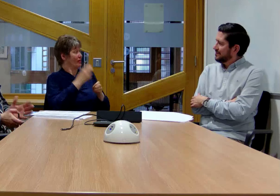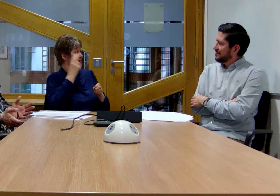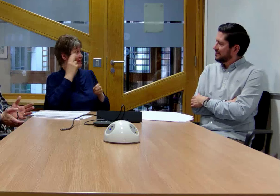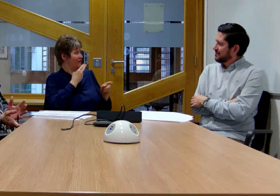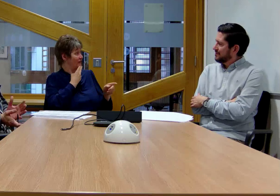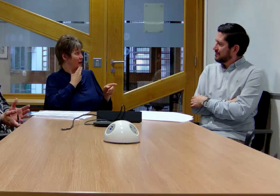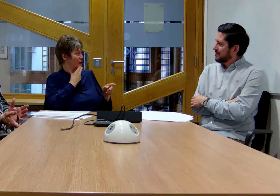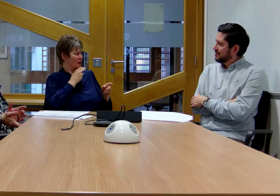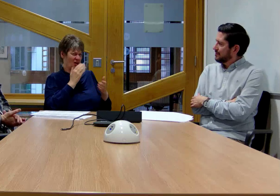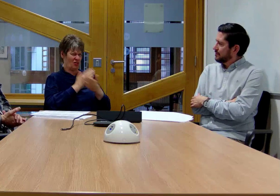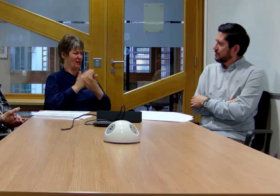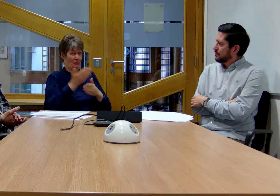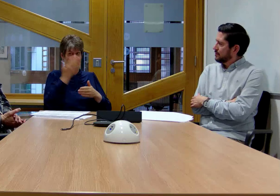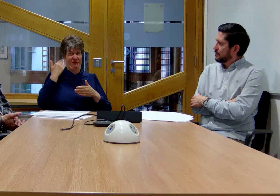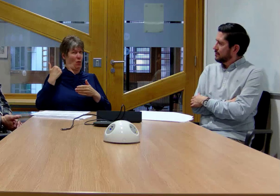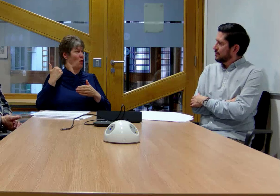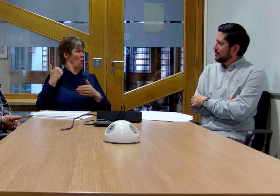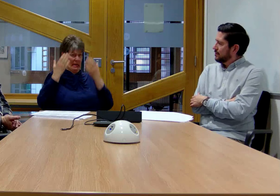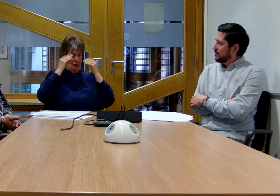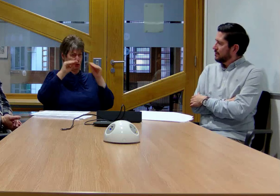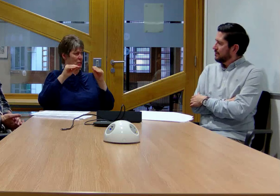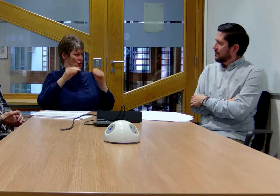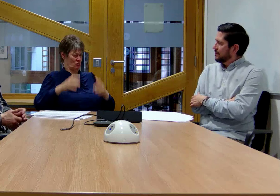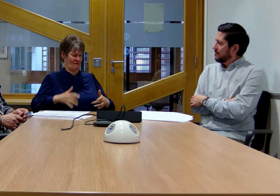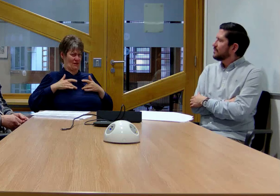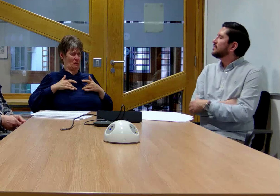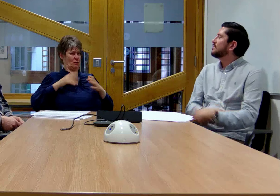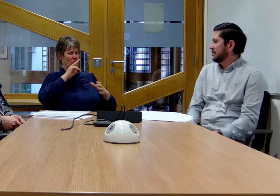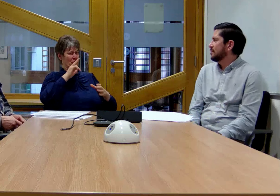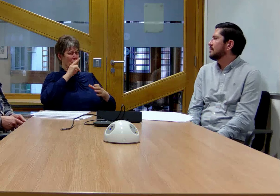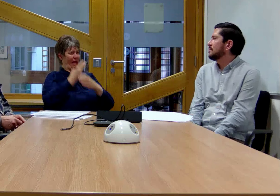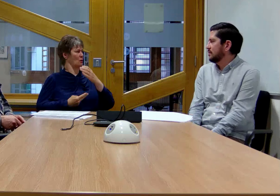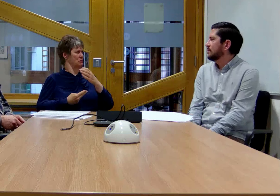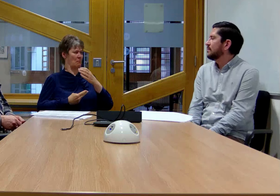Because like with Deaf people, bilingualism wasn't really seen as a good thing in education